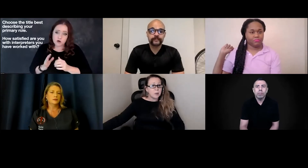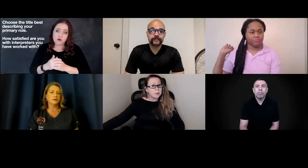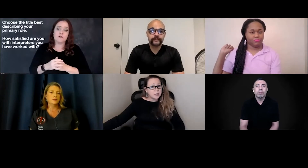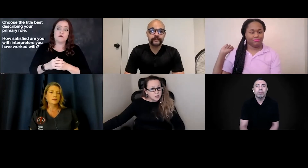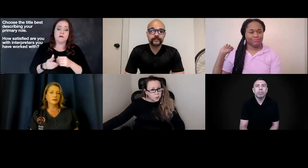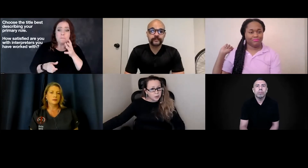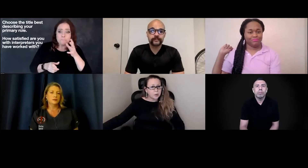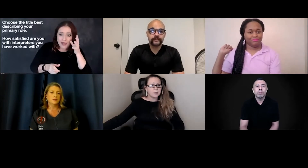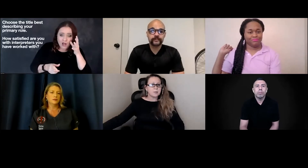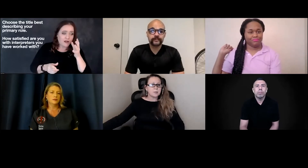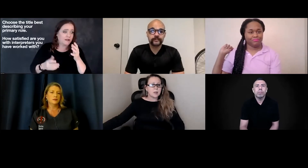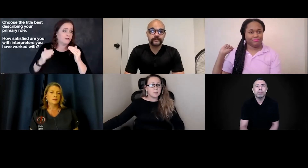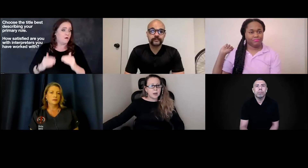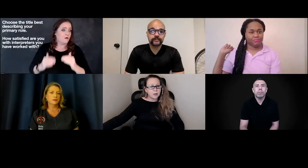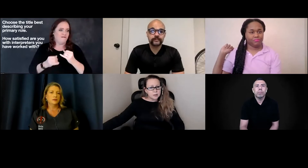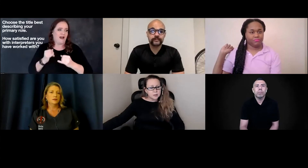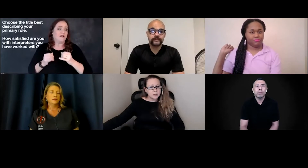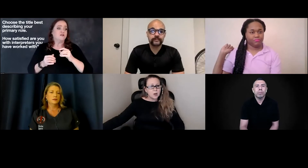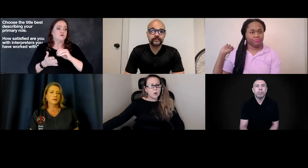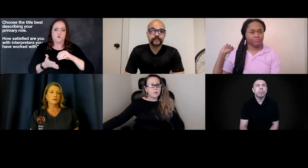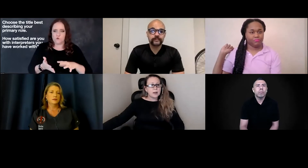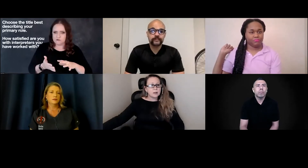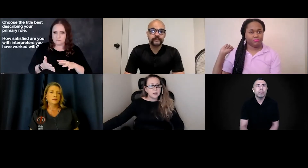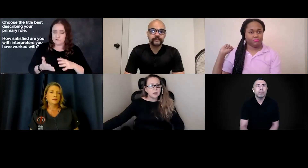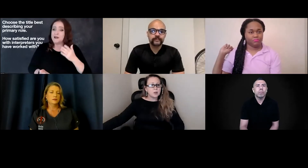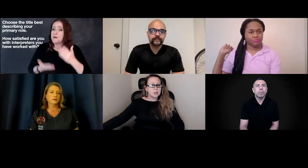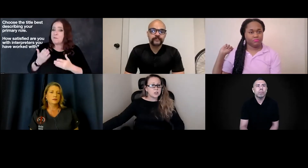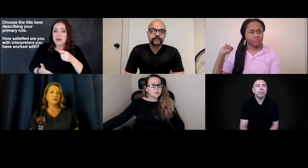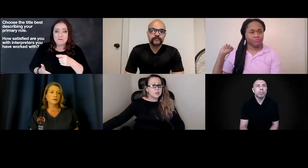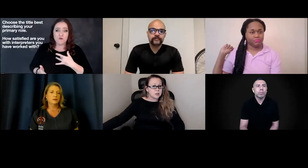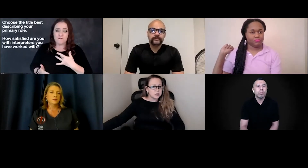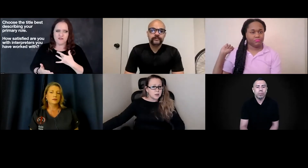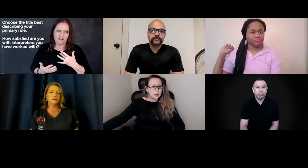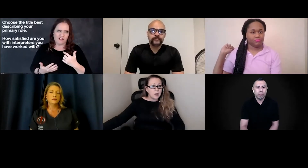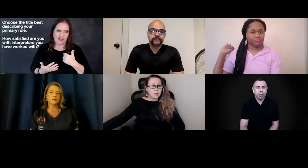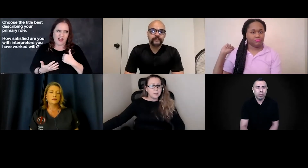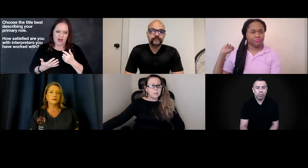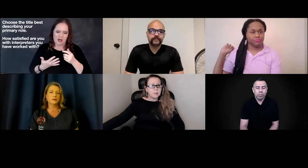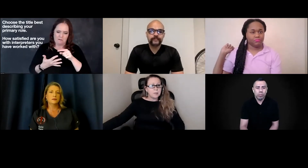You may be an interpreter. A parent. Or, finally, can you choose student.